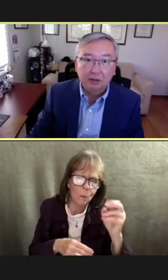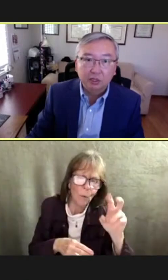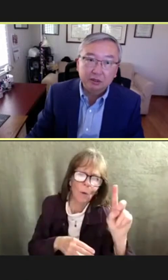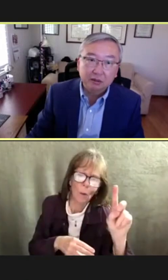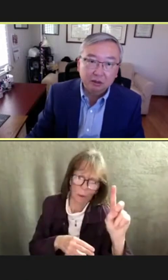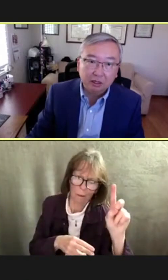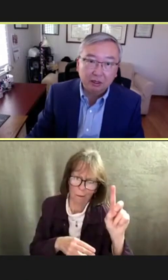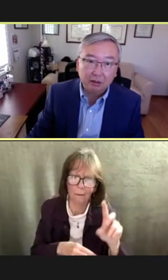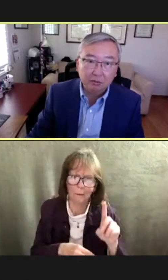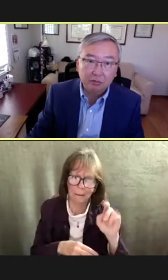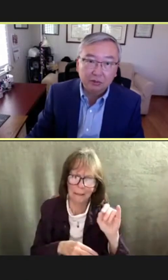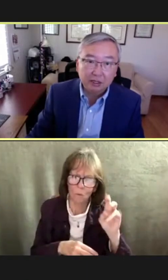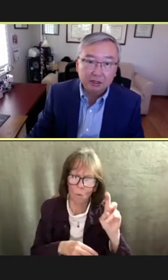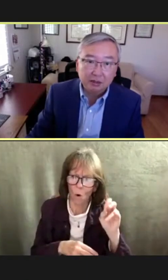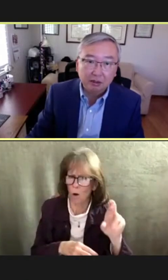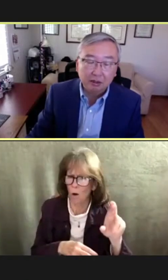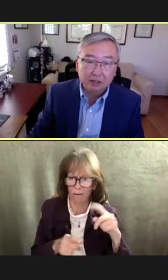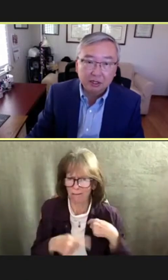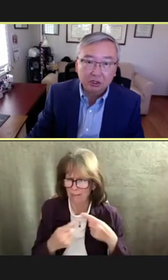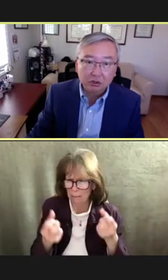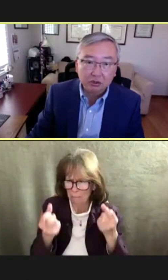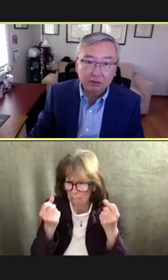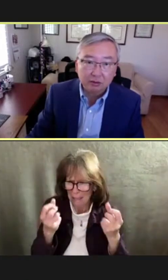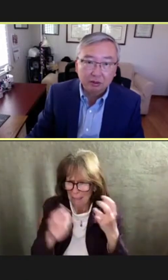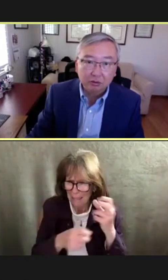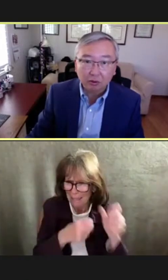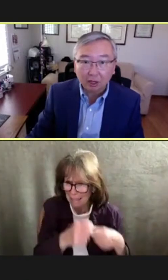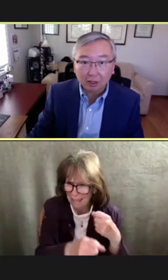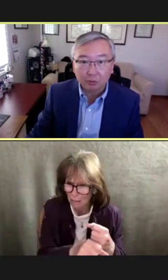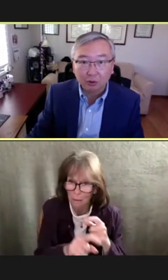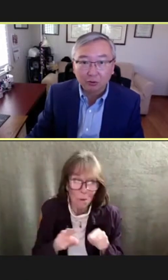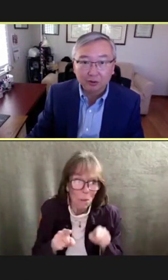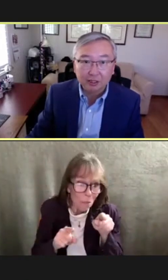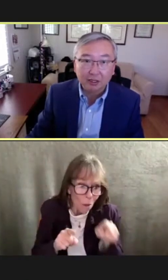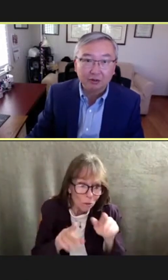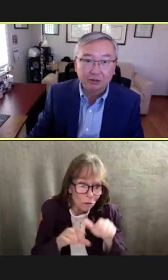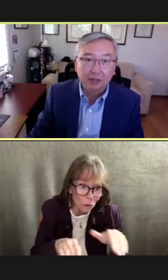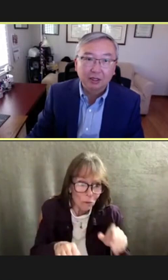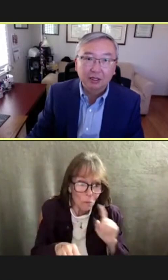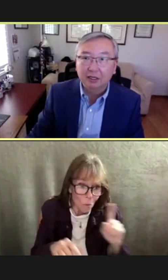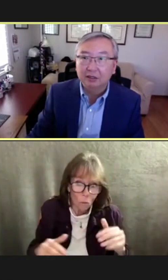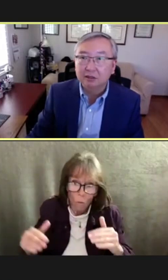But these autistic children grow up over the years,